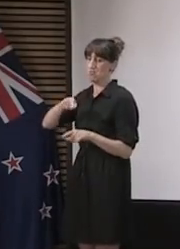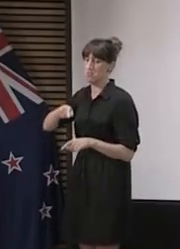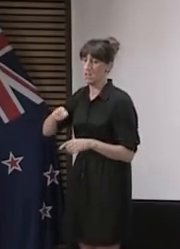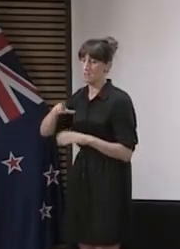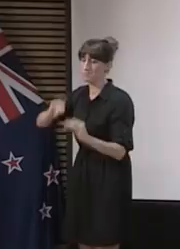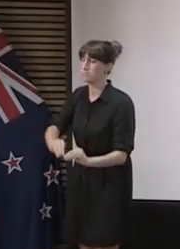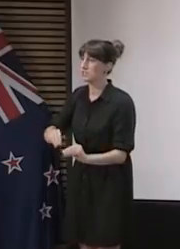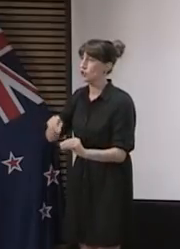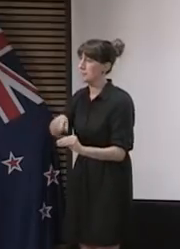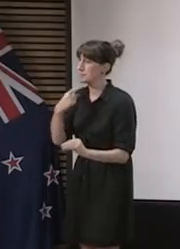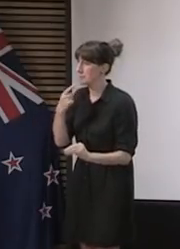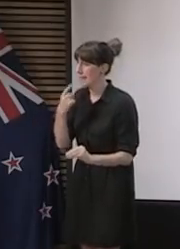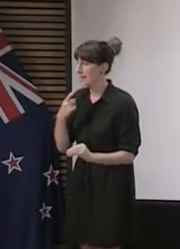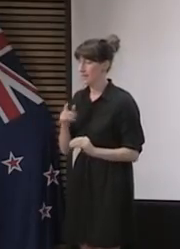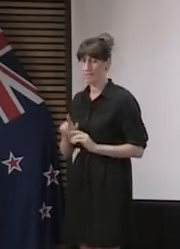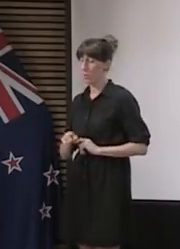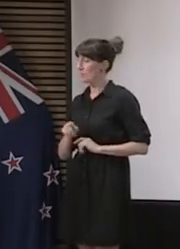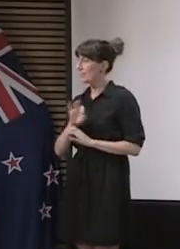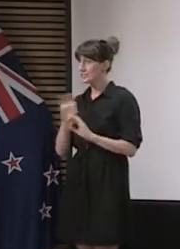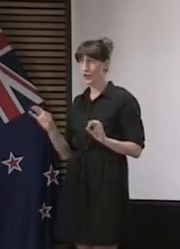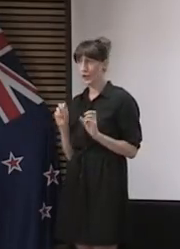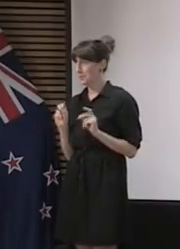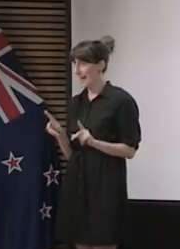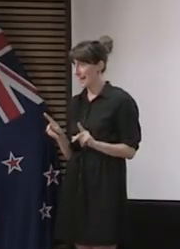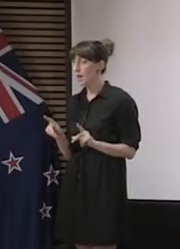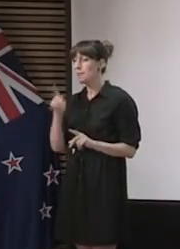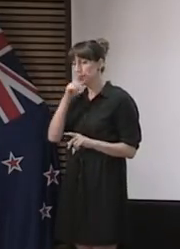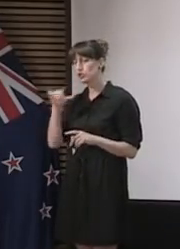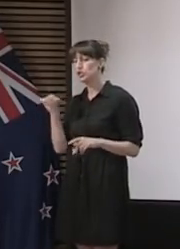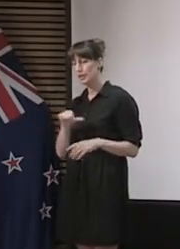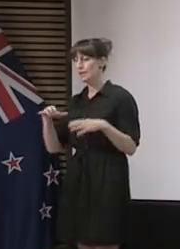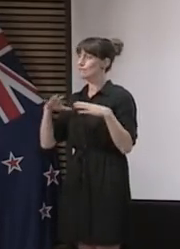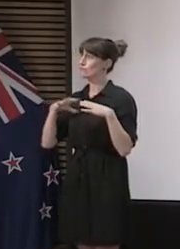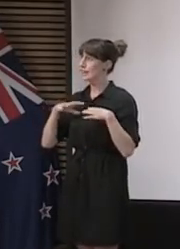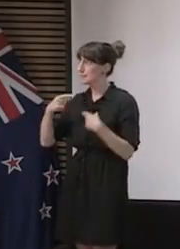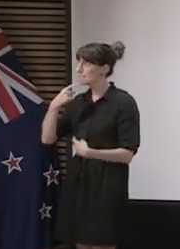We havea health system where peopleshould feel free to speakfreely about concerns theyhave.